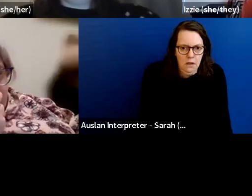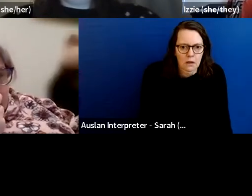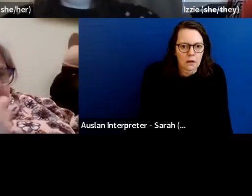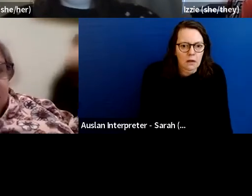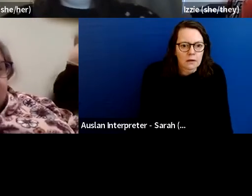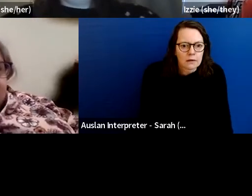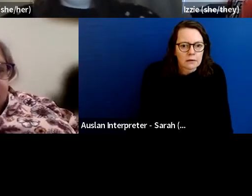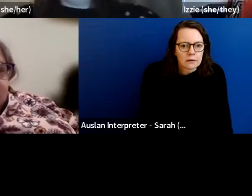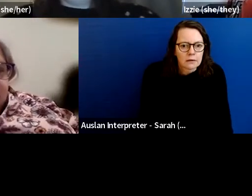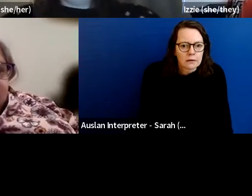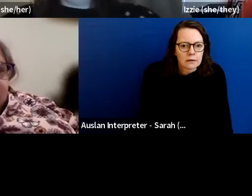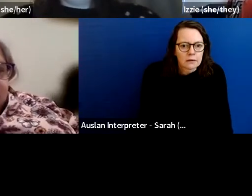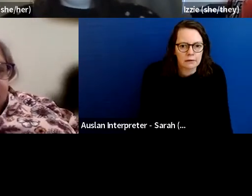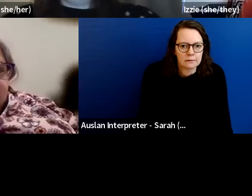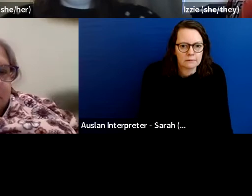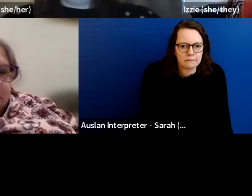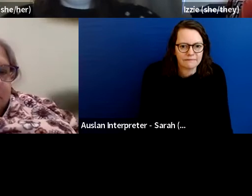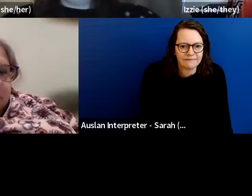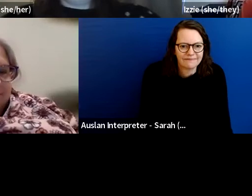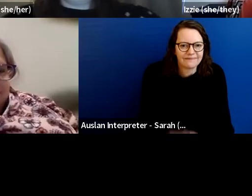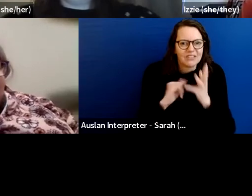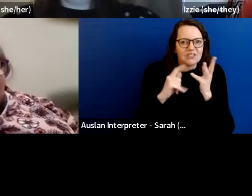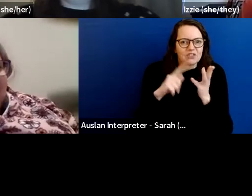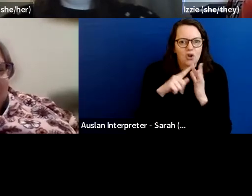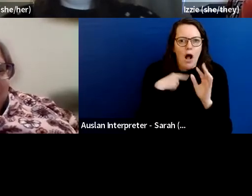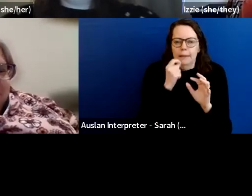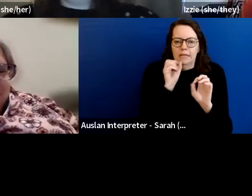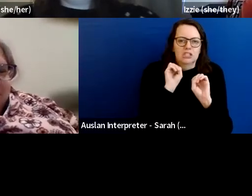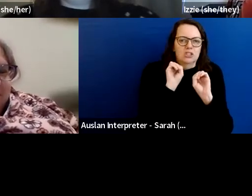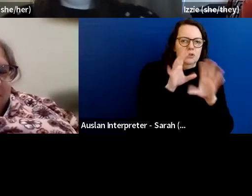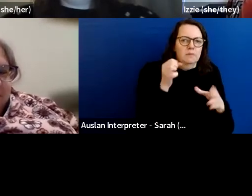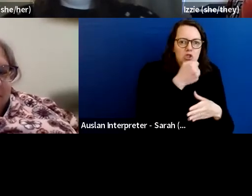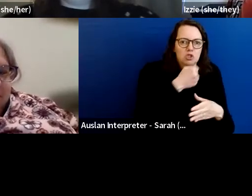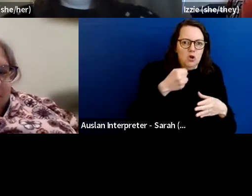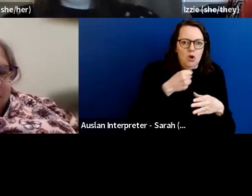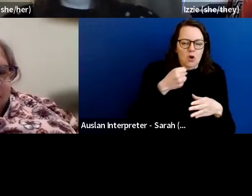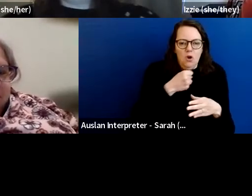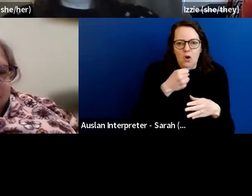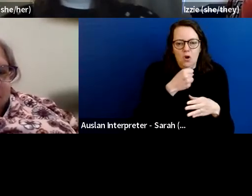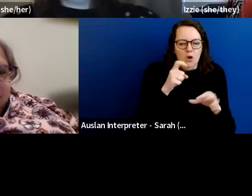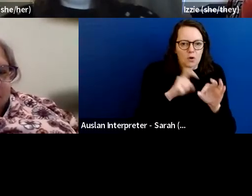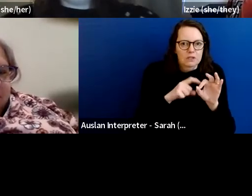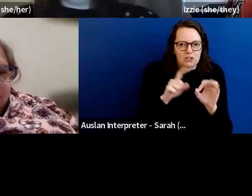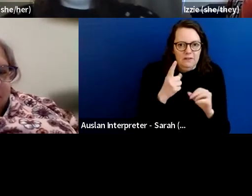I was going to throw Kelly one first.